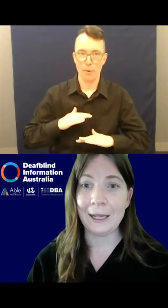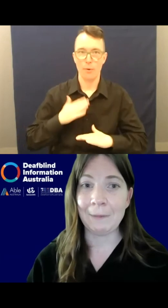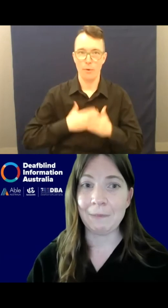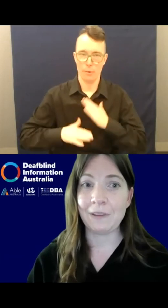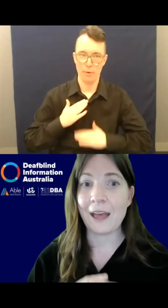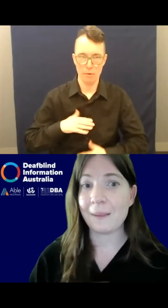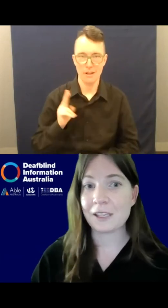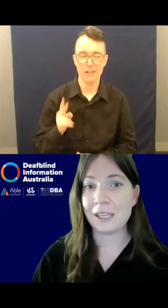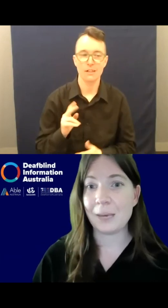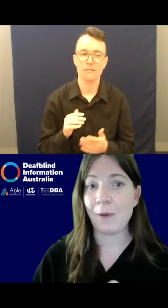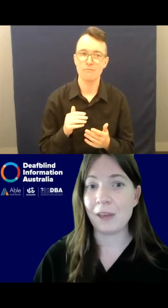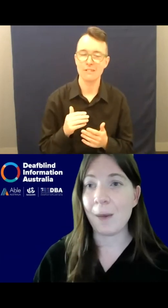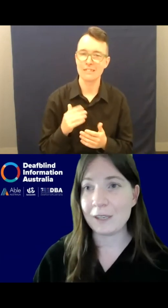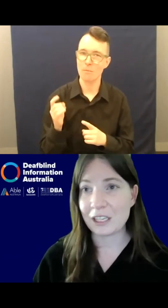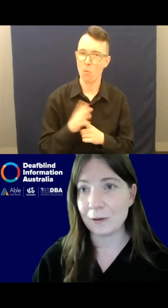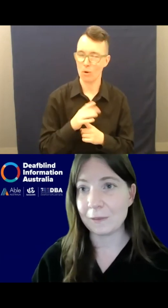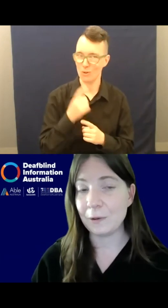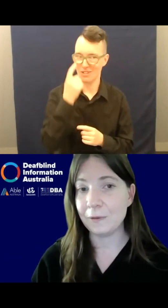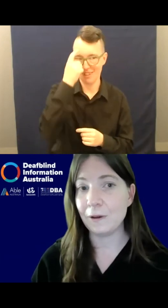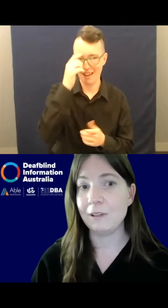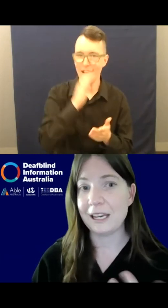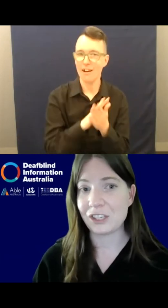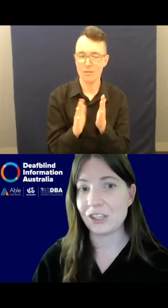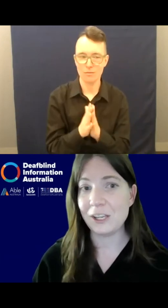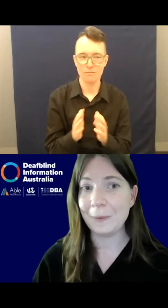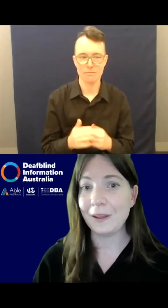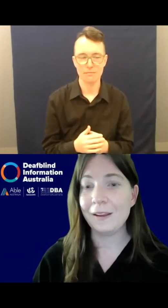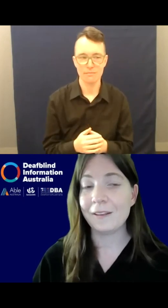So that's something to think about with art materials but also relationship as well.